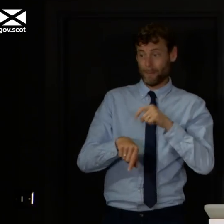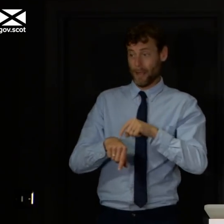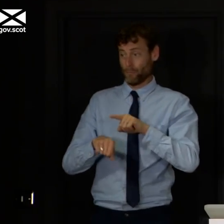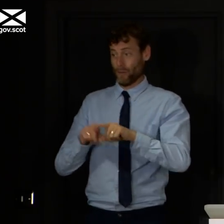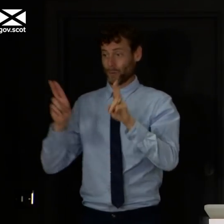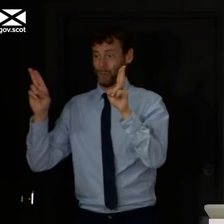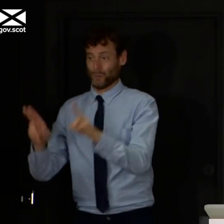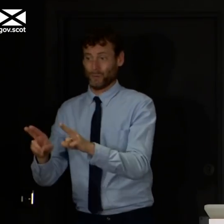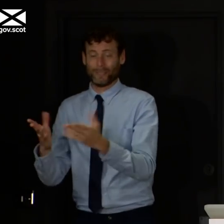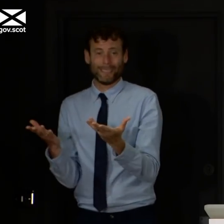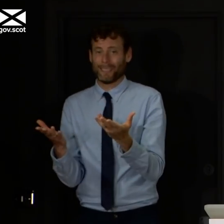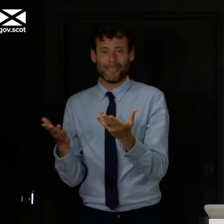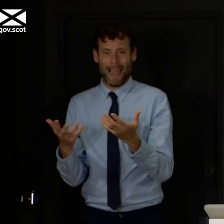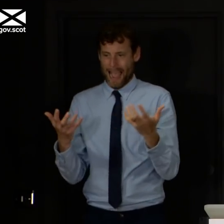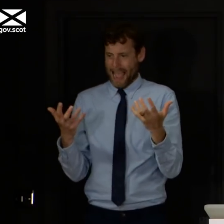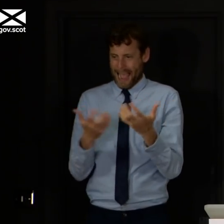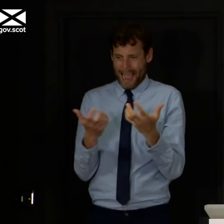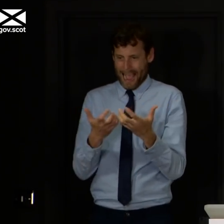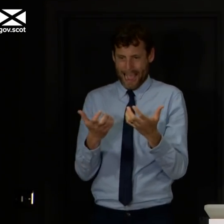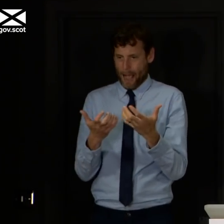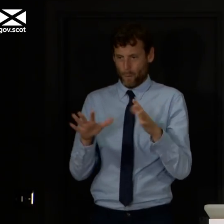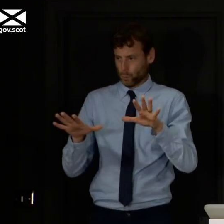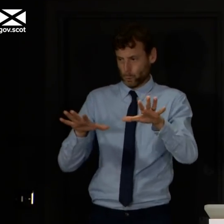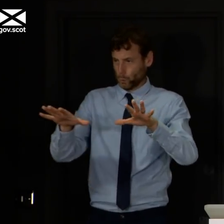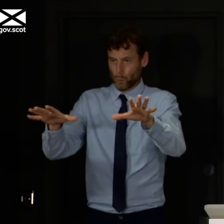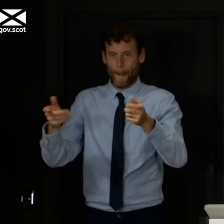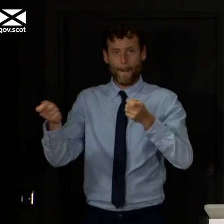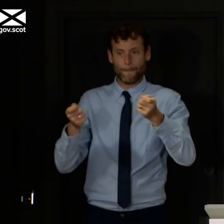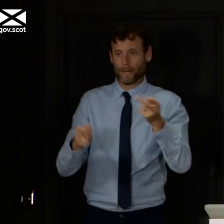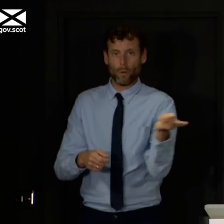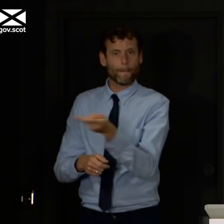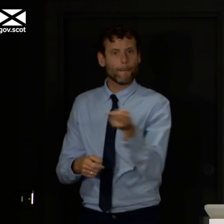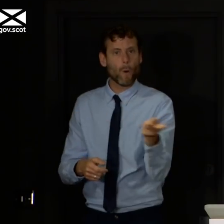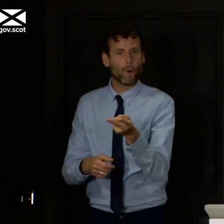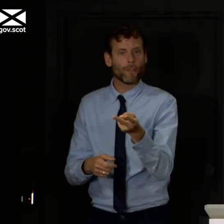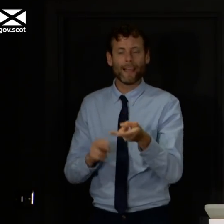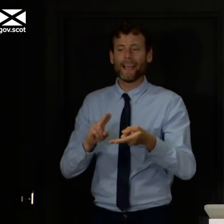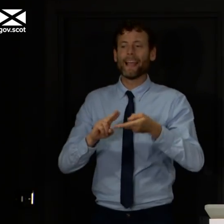like that. We've got to get both things in sync, because if we act too quickly on easing